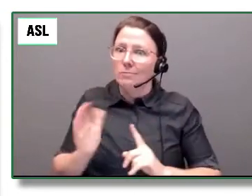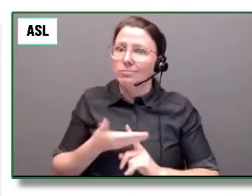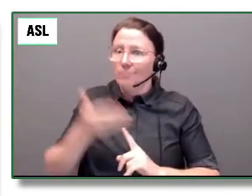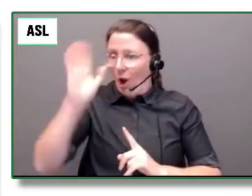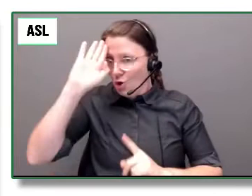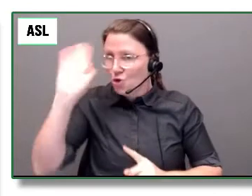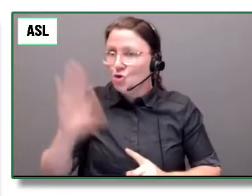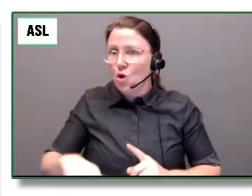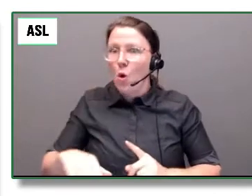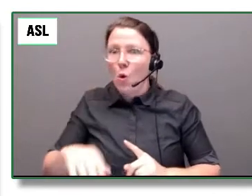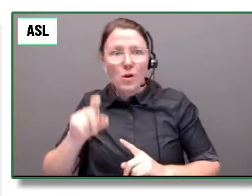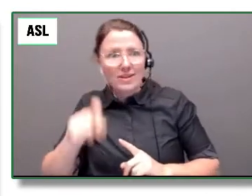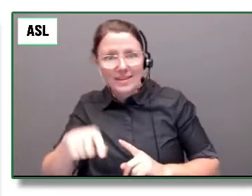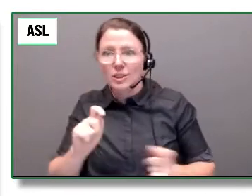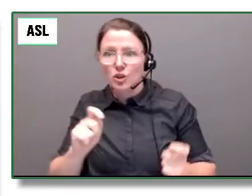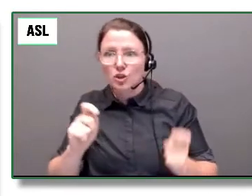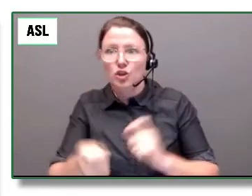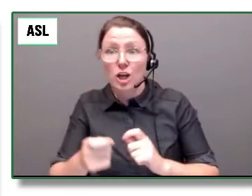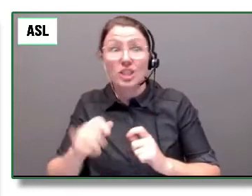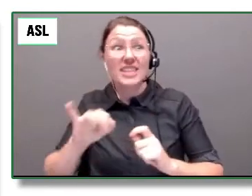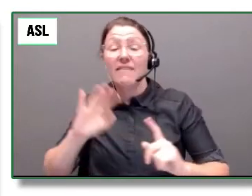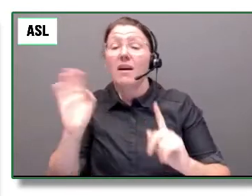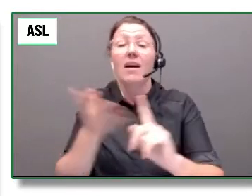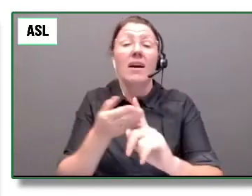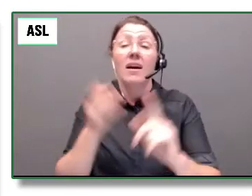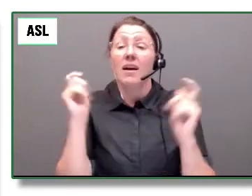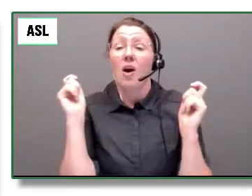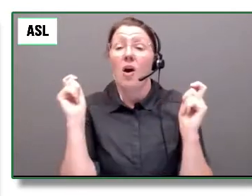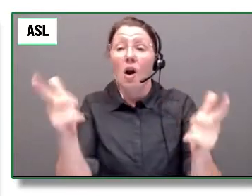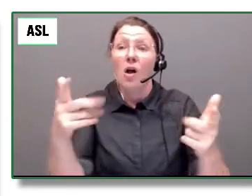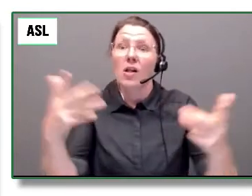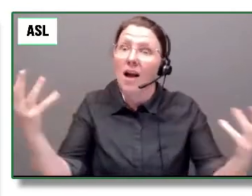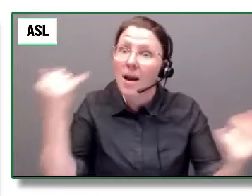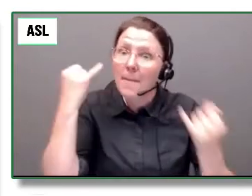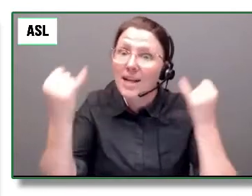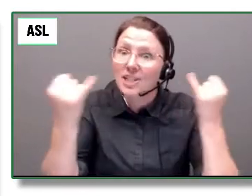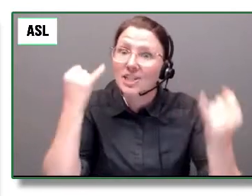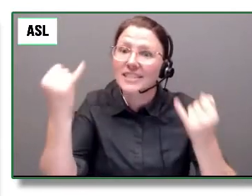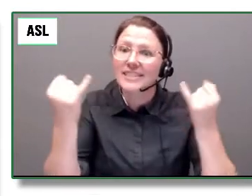today and the conversations we're having are so exciting because the world is